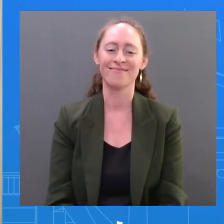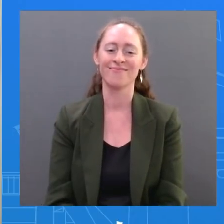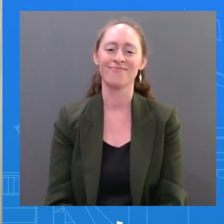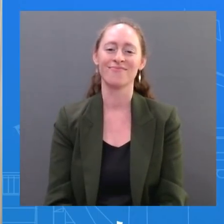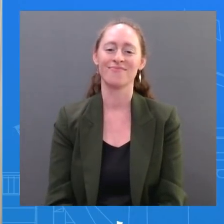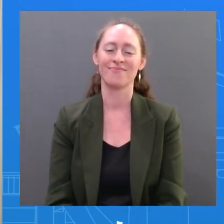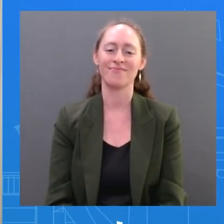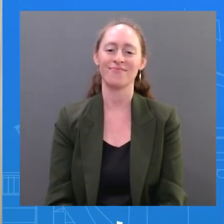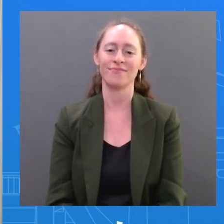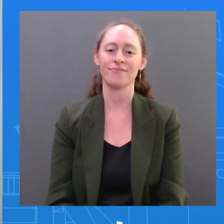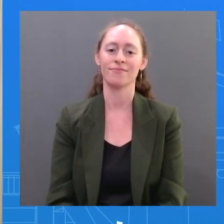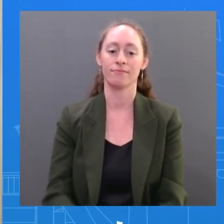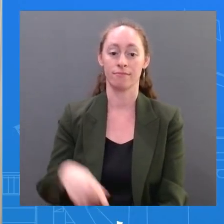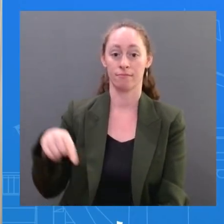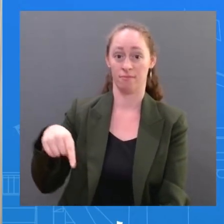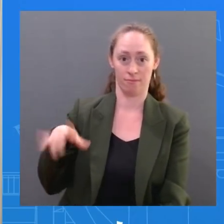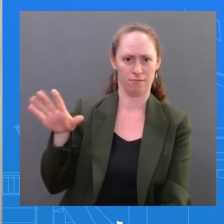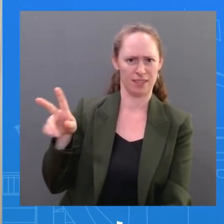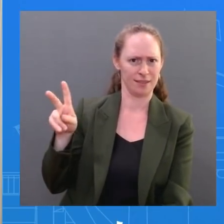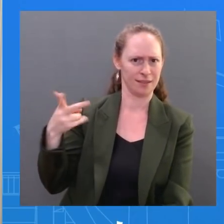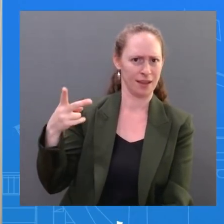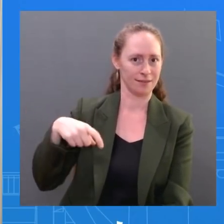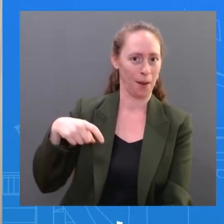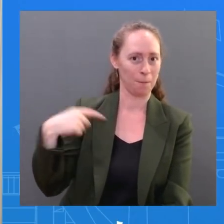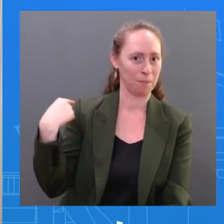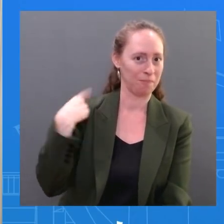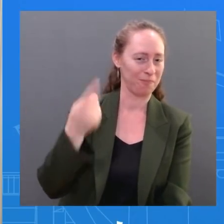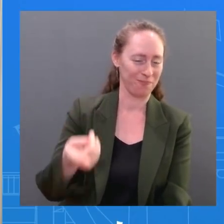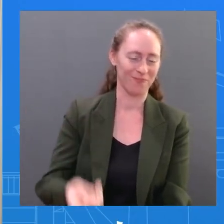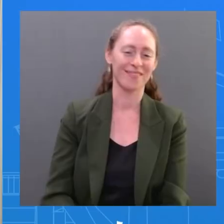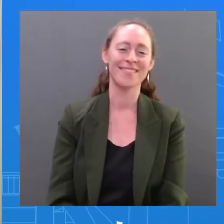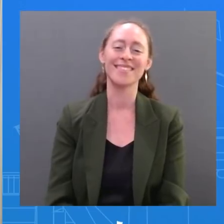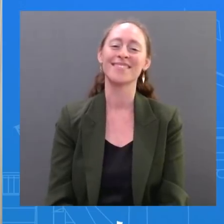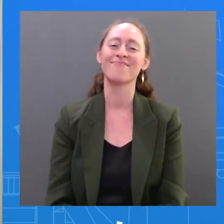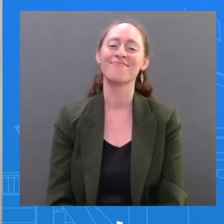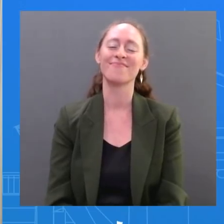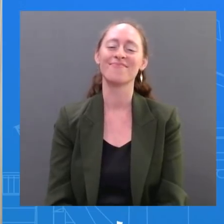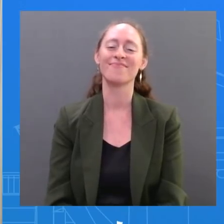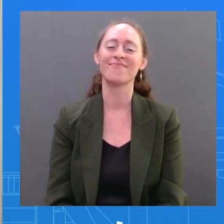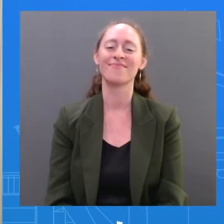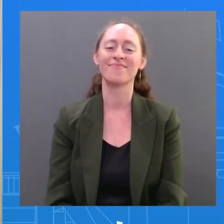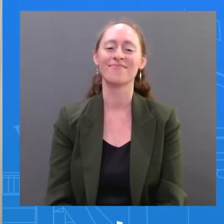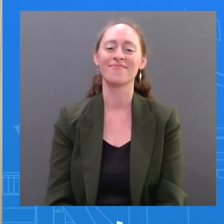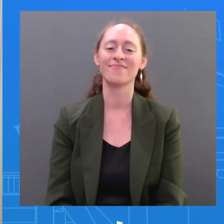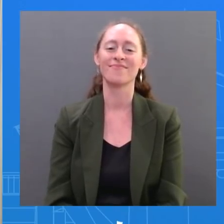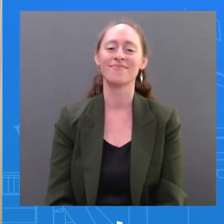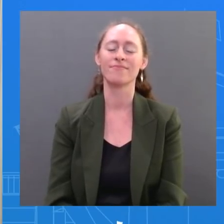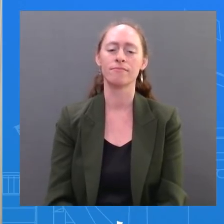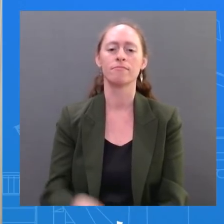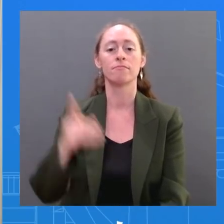By creating the Gender Policy Council, President Biden fulfilled a campaign promise to create a White House team